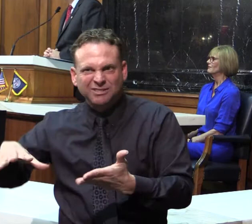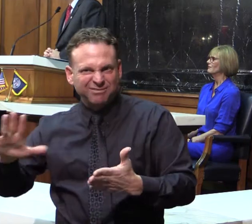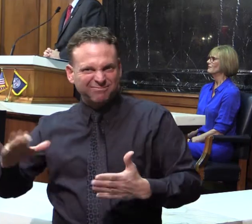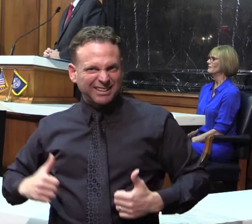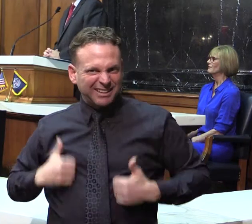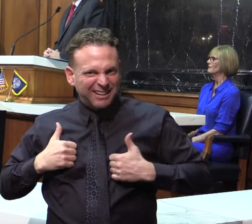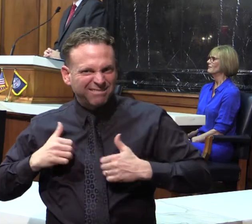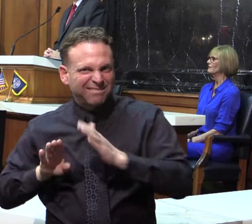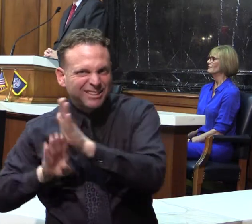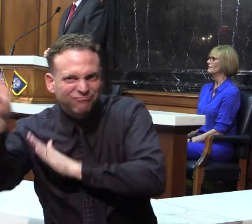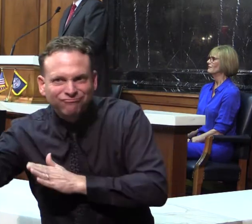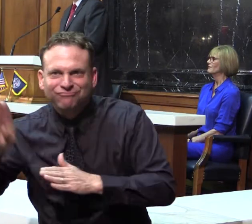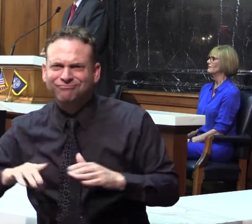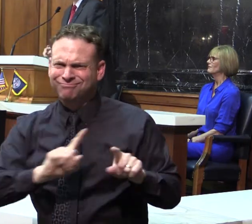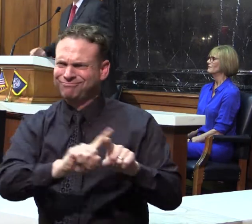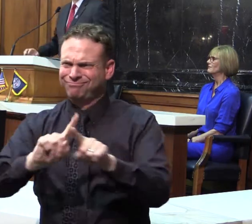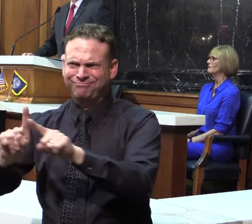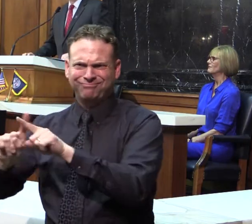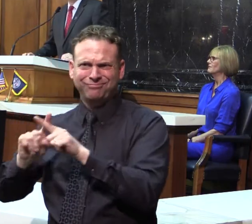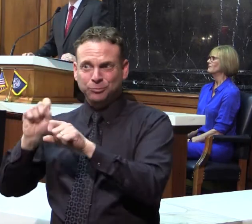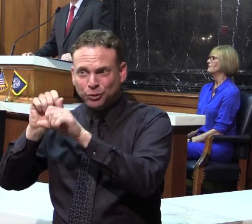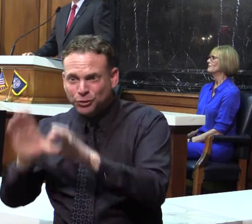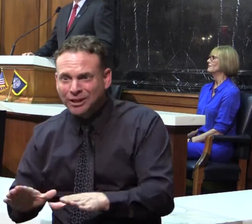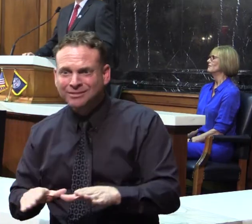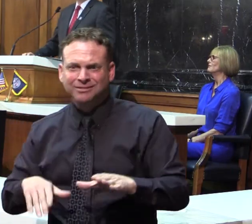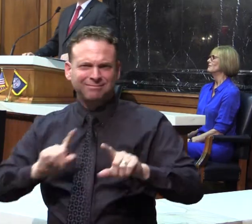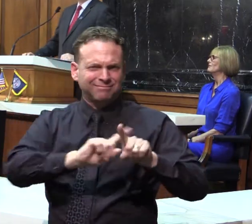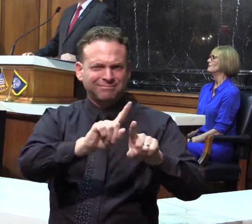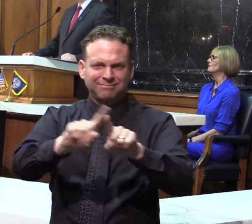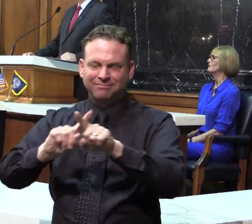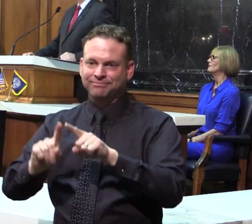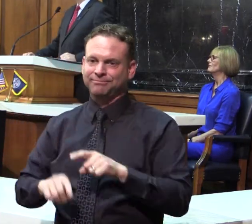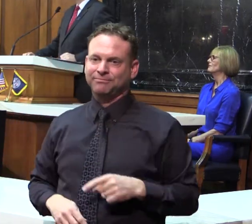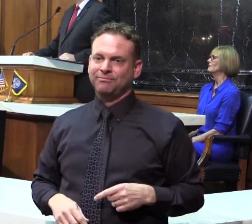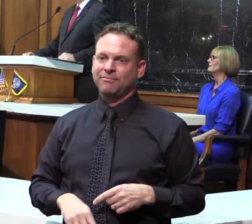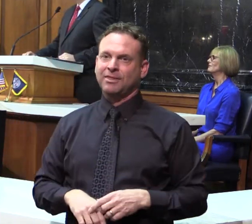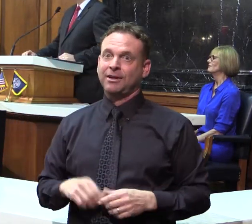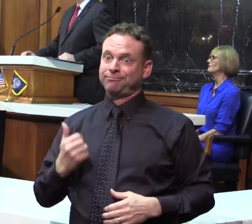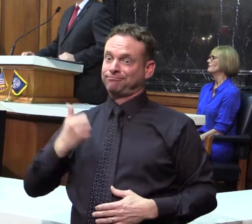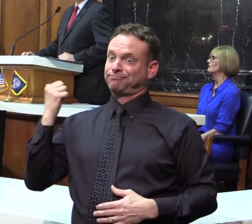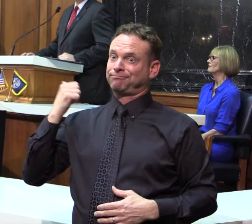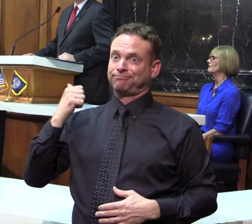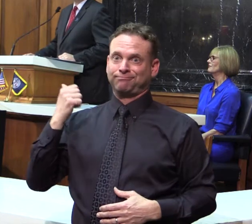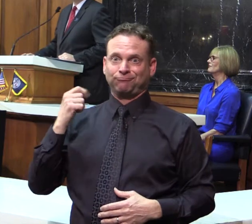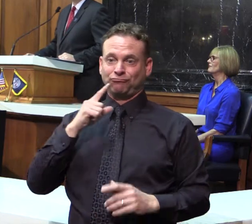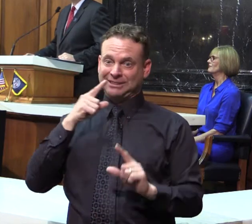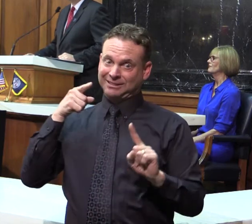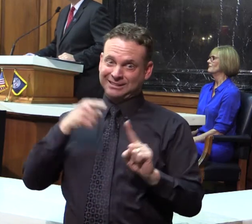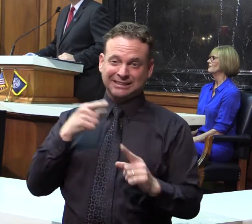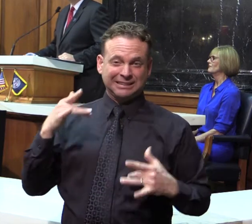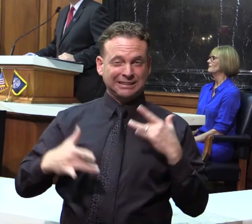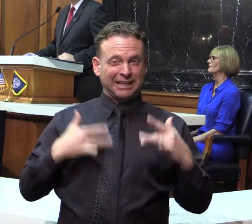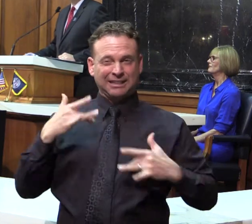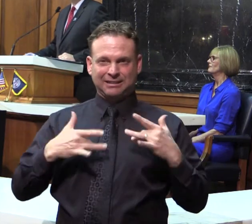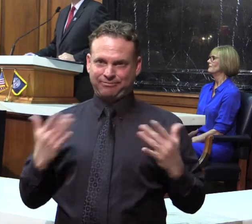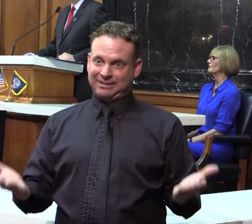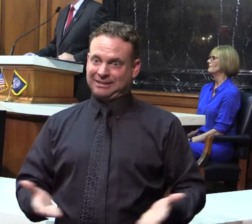I don’t know about you, but there’s no place I’d rather be … and there’s no one I’d rather share the journey with.